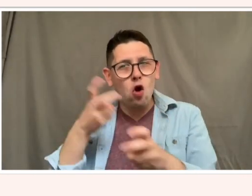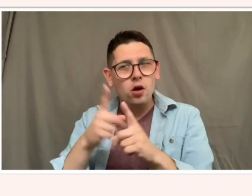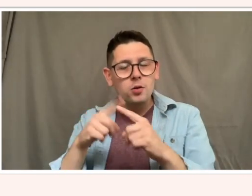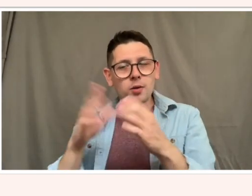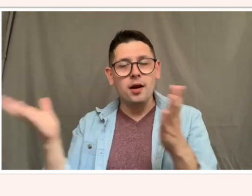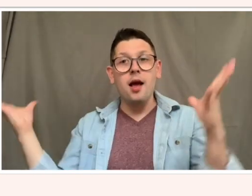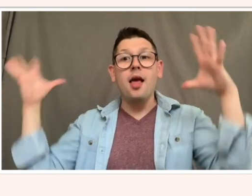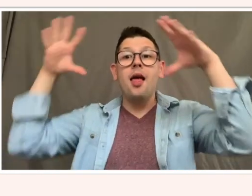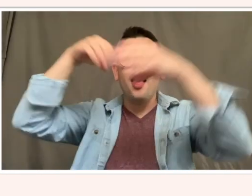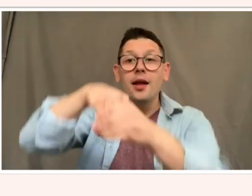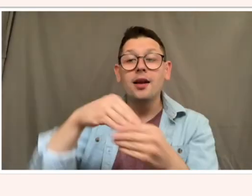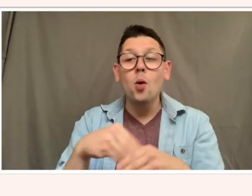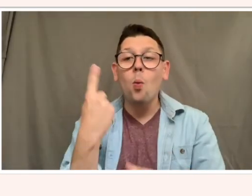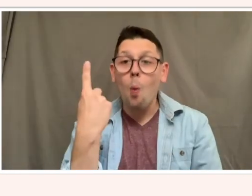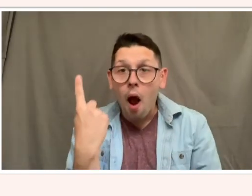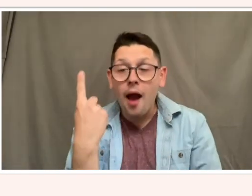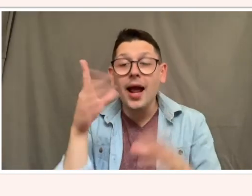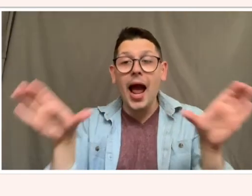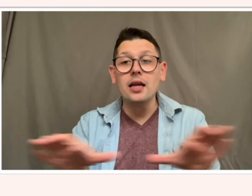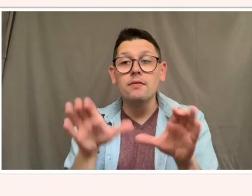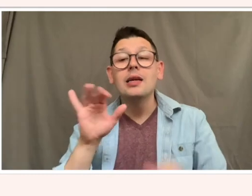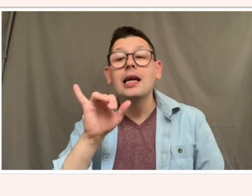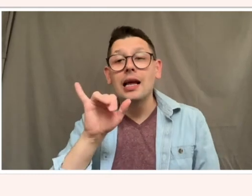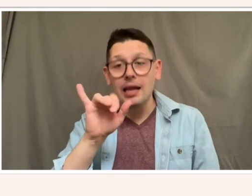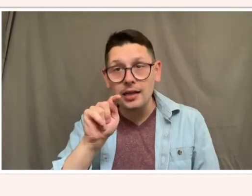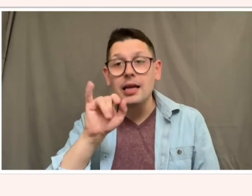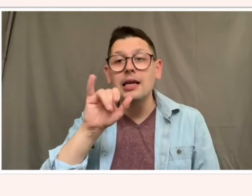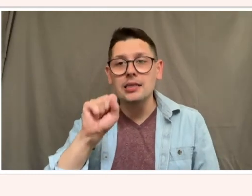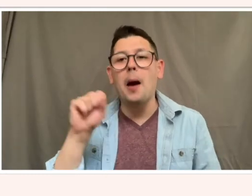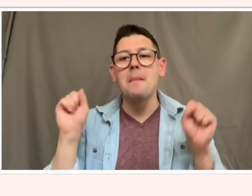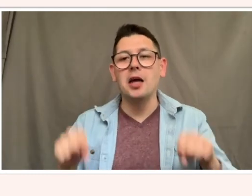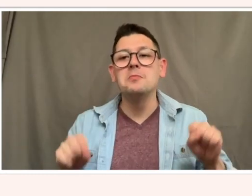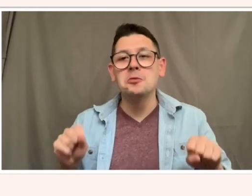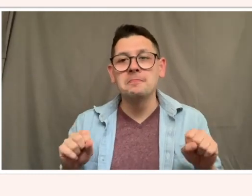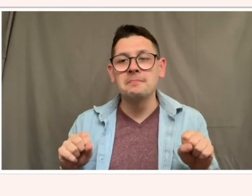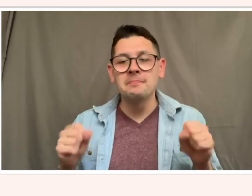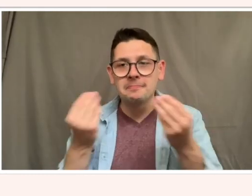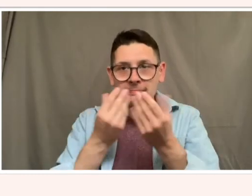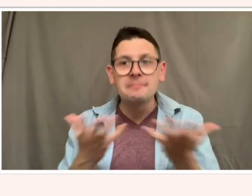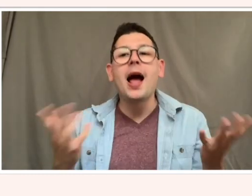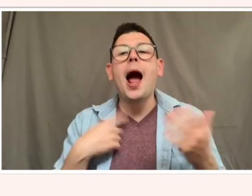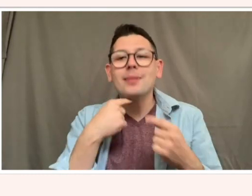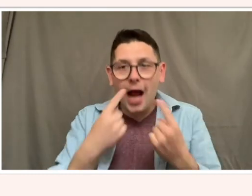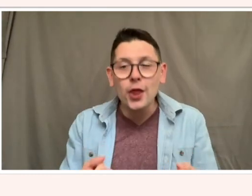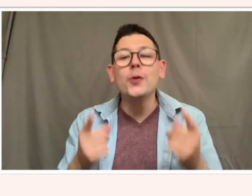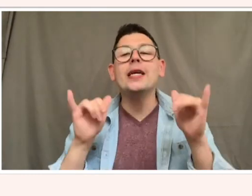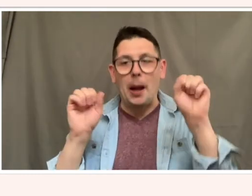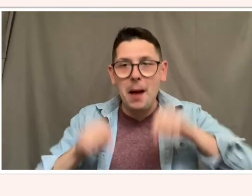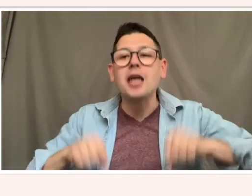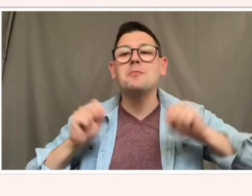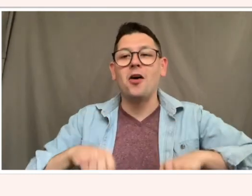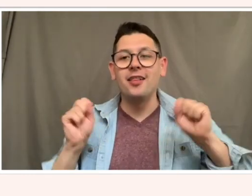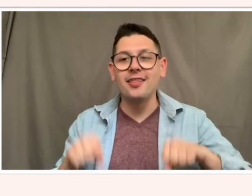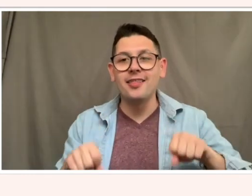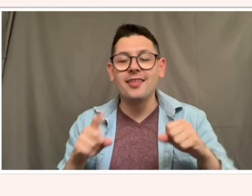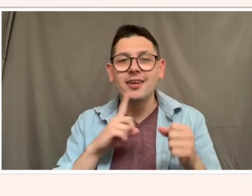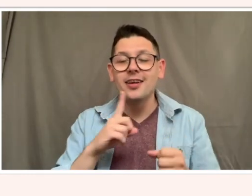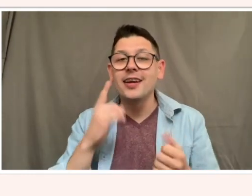and different services that we need to make sure are coordinated and we can combine them into one activities. I'm telling you it's possible.